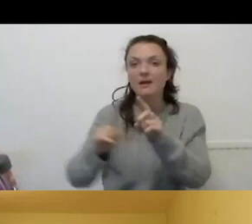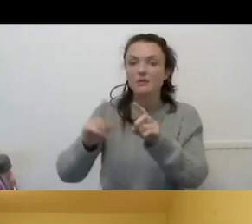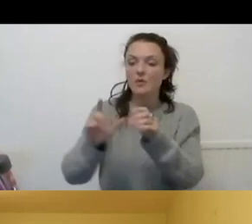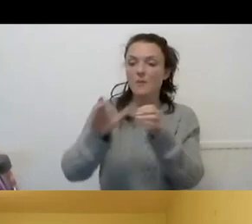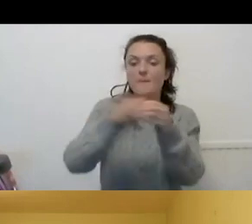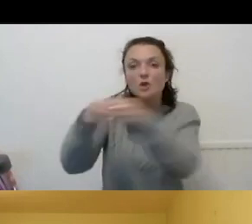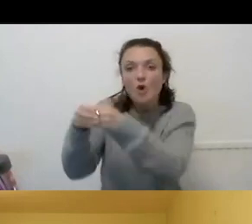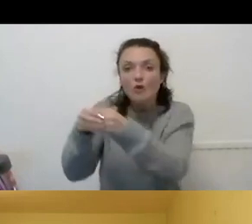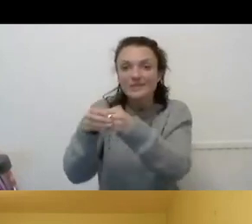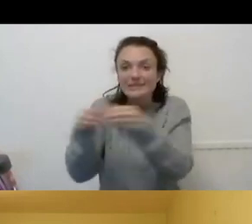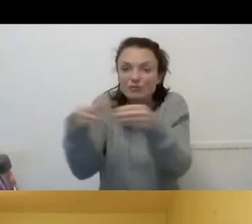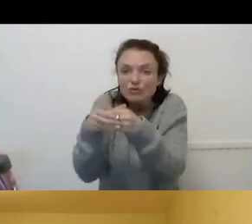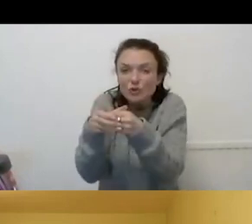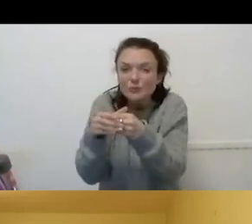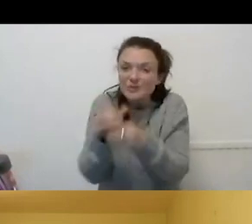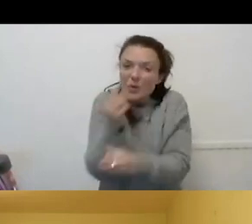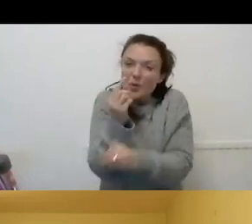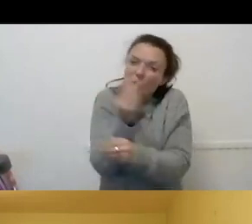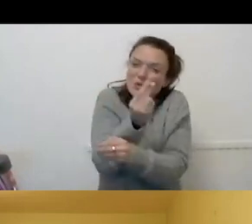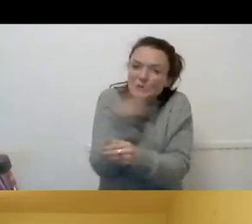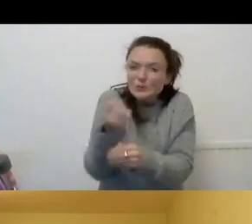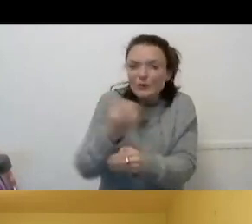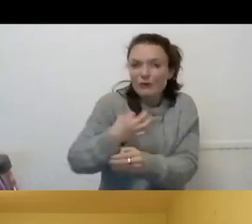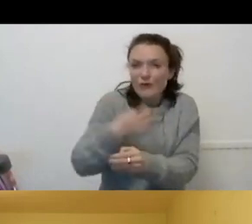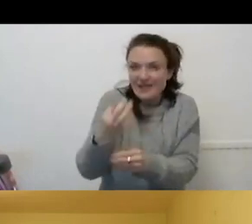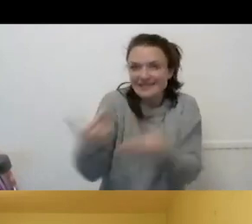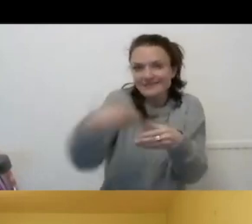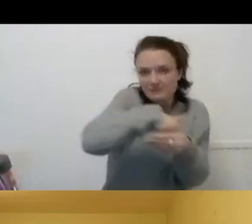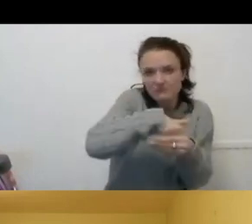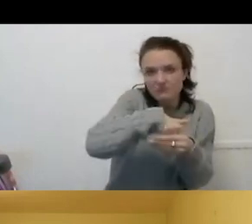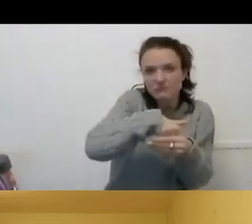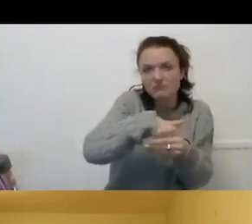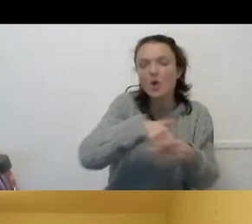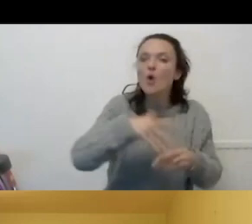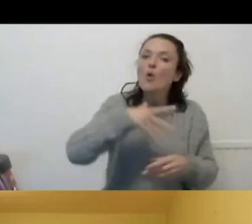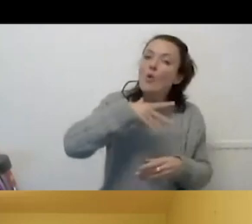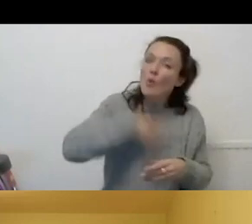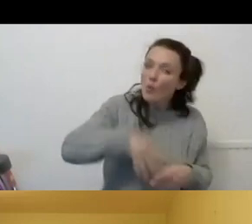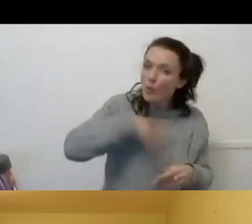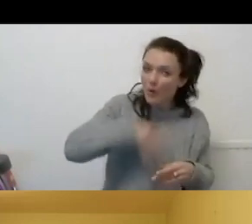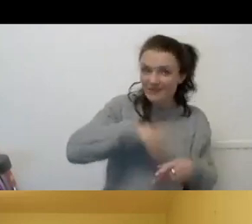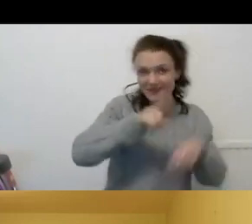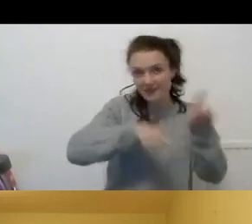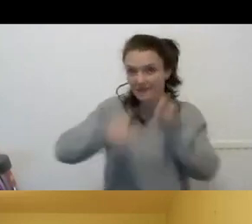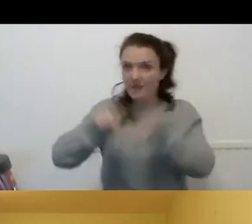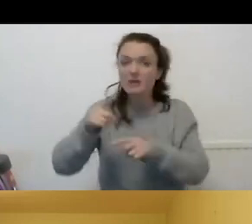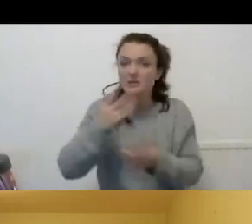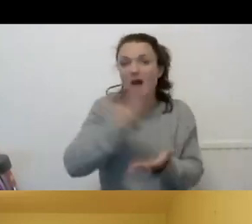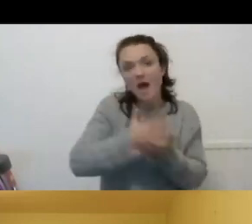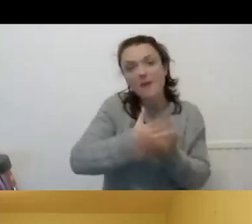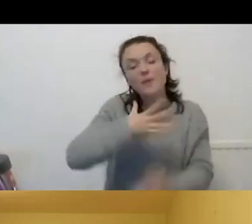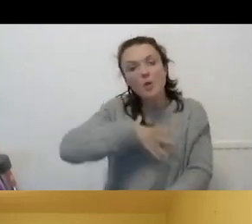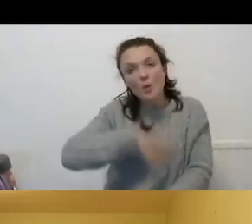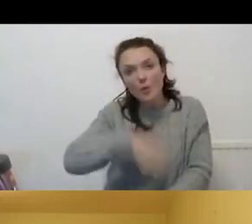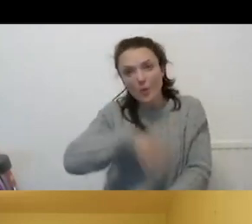we did really want the study volunteers to be made up and much more than proportional diverse